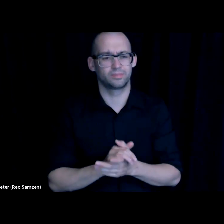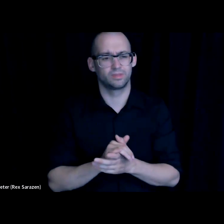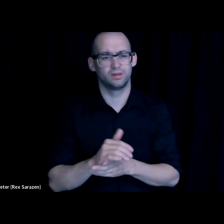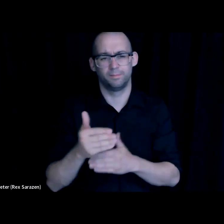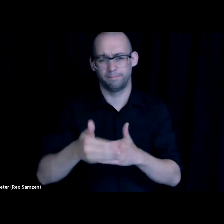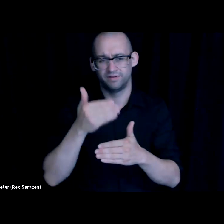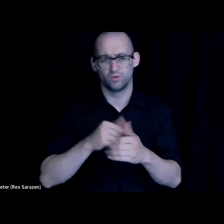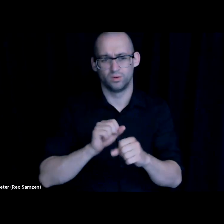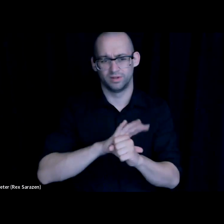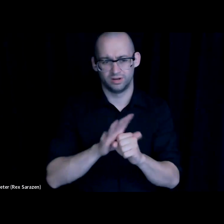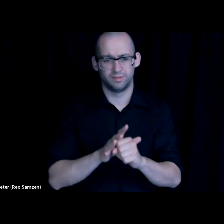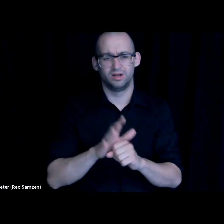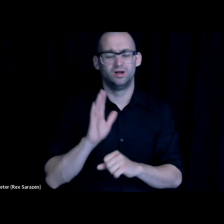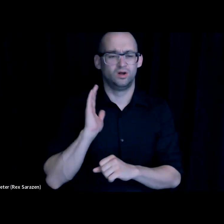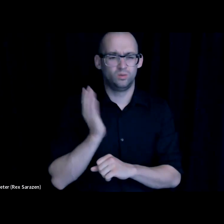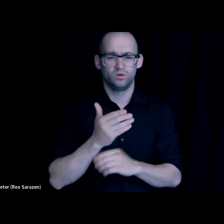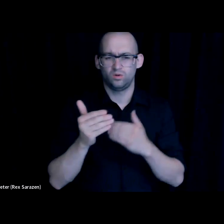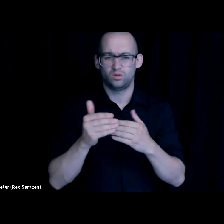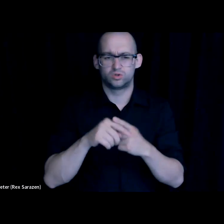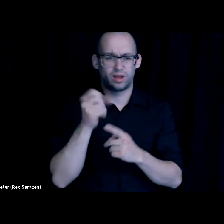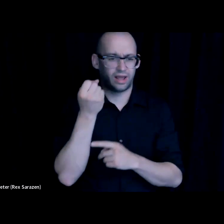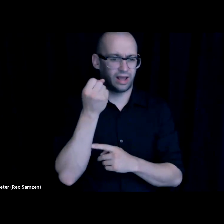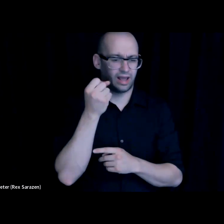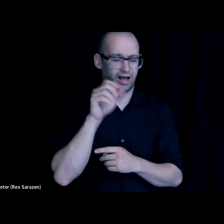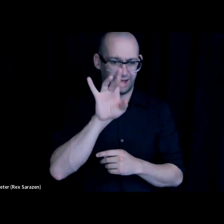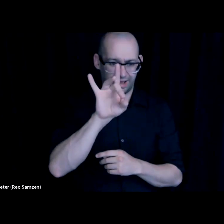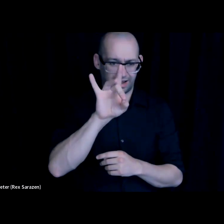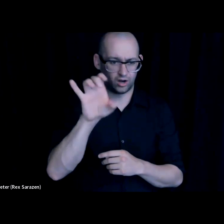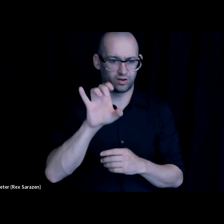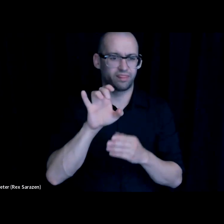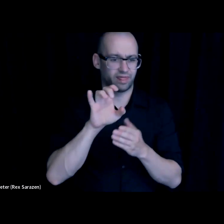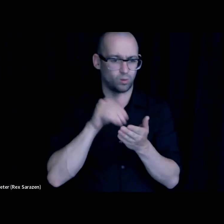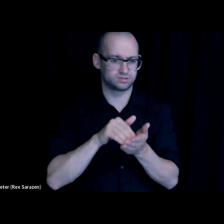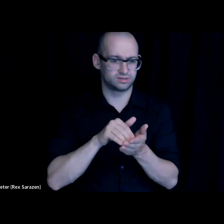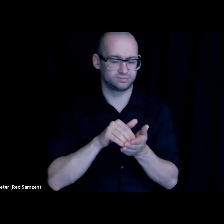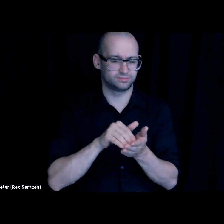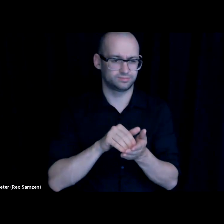pandemic, we were closer to 800,000 learners. So you can understand that the pandemic. We